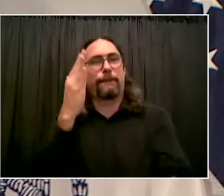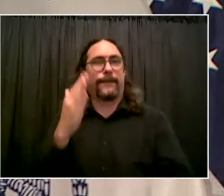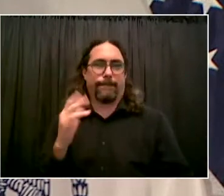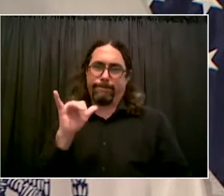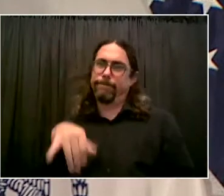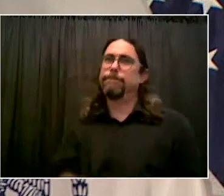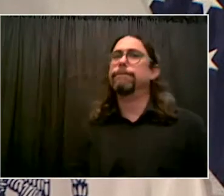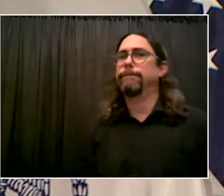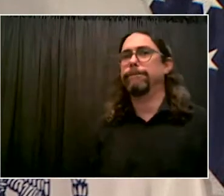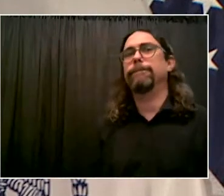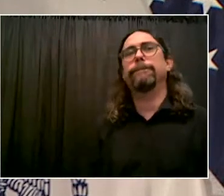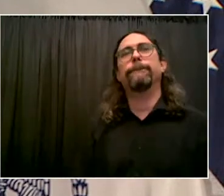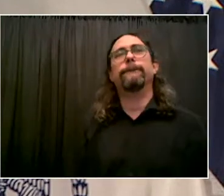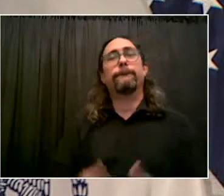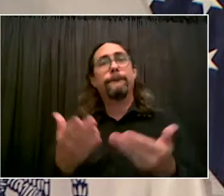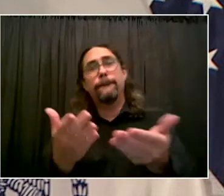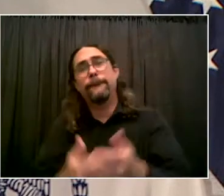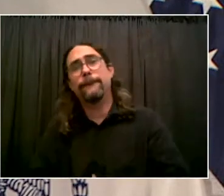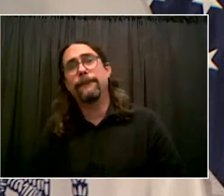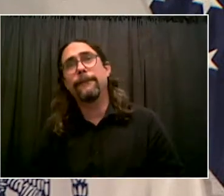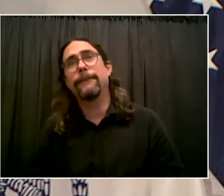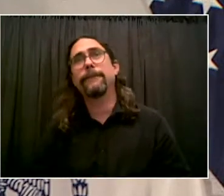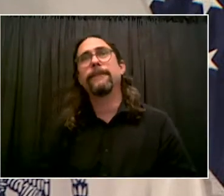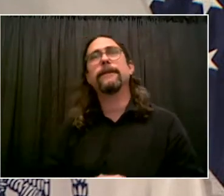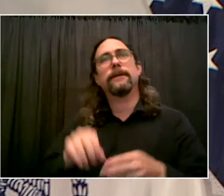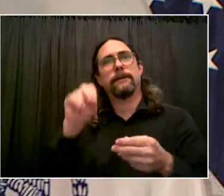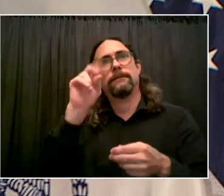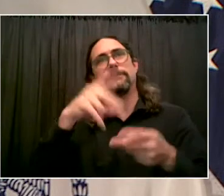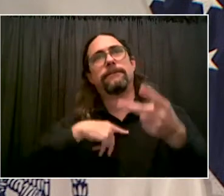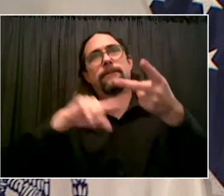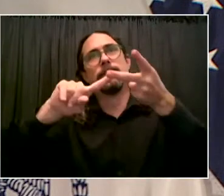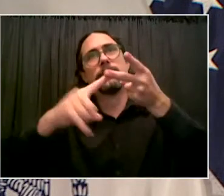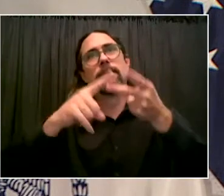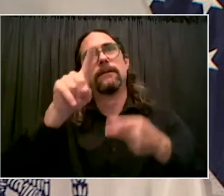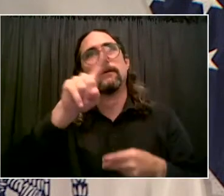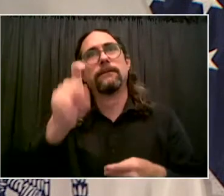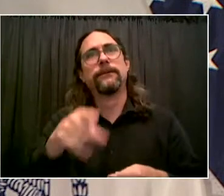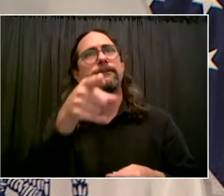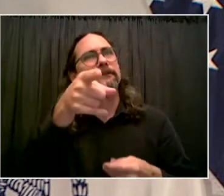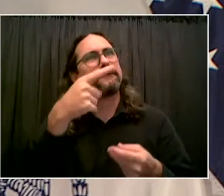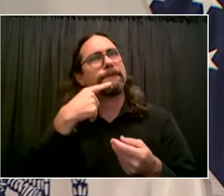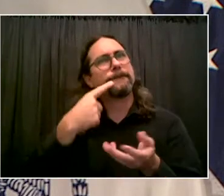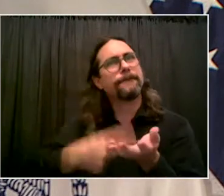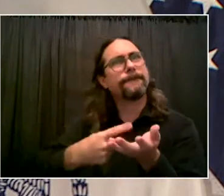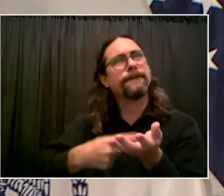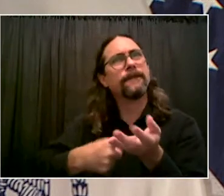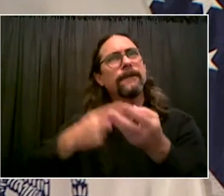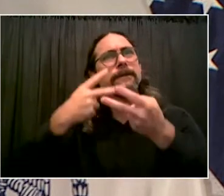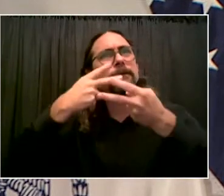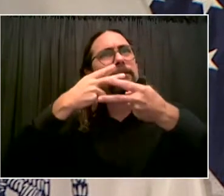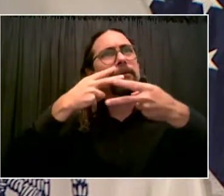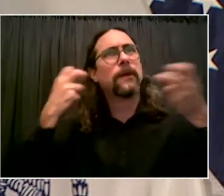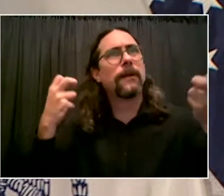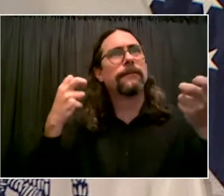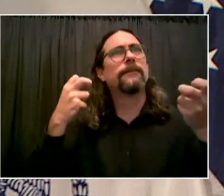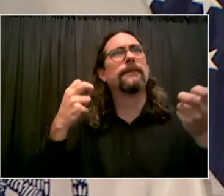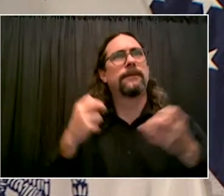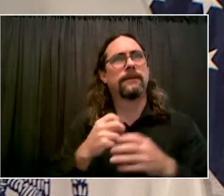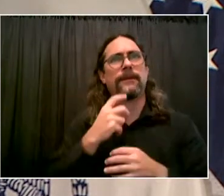OVER A YEAR AND IT CONTINUES. I KNOW SOME PEOPLE ARGUE WITH THE NATIONAL PROBLEM BUT IT'S ALSO